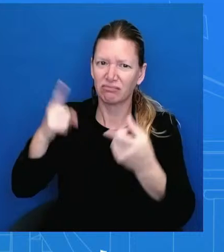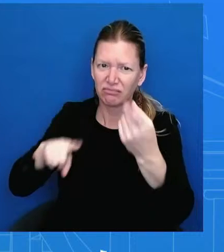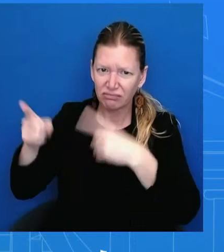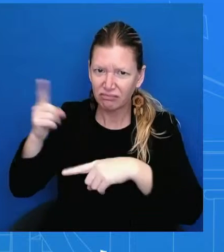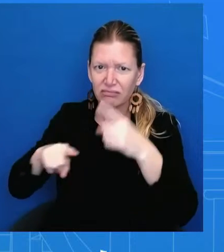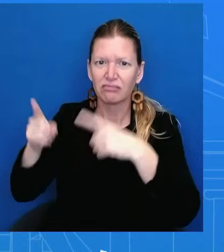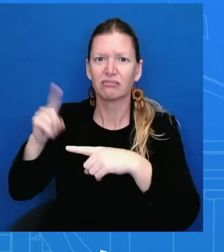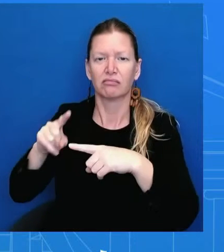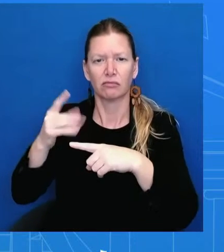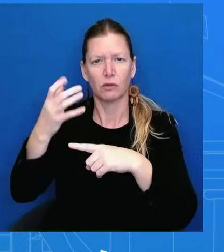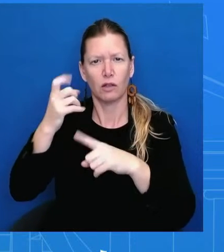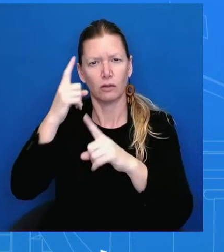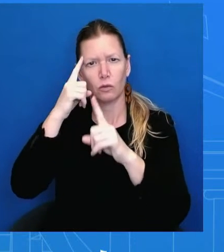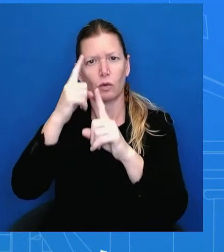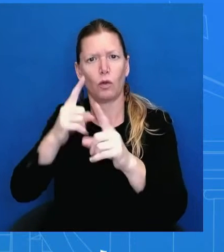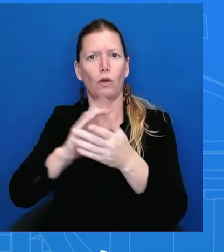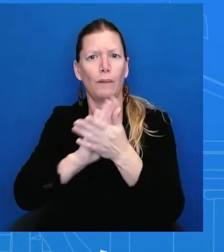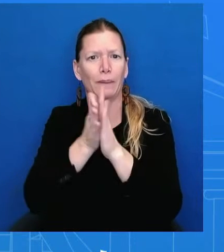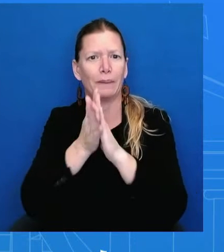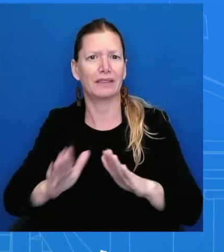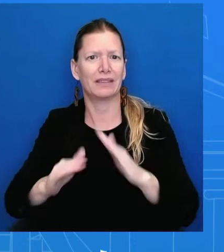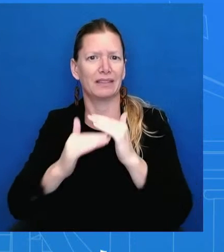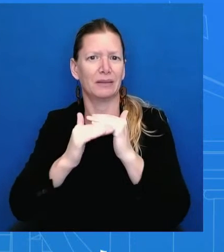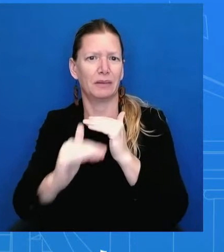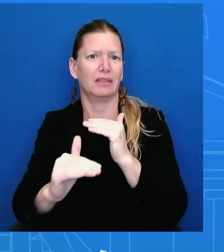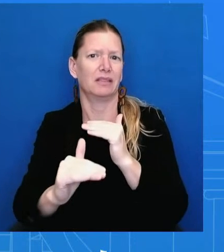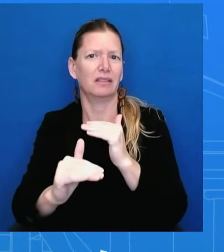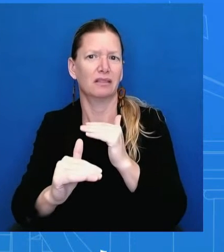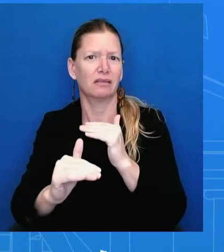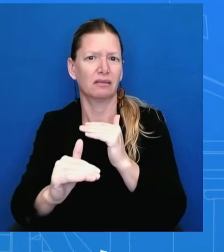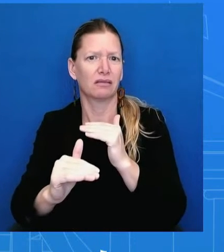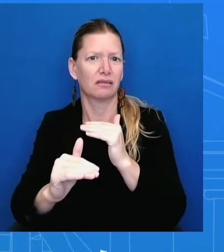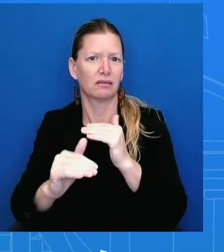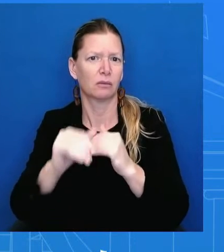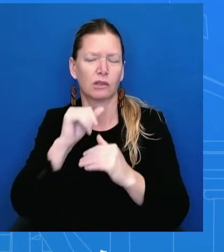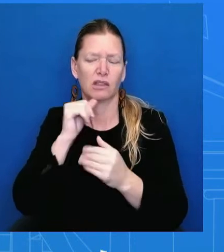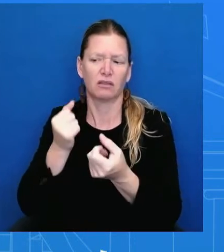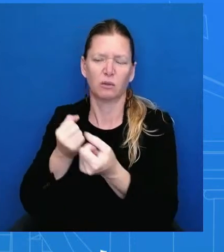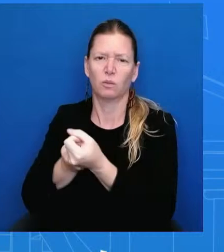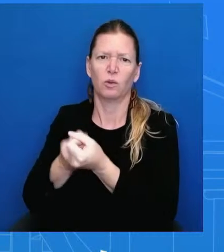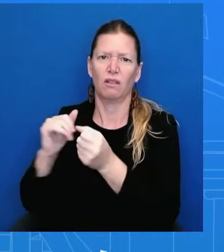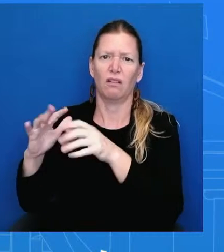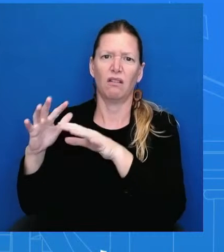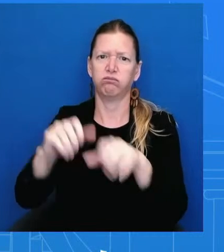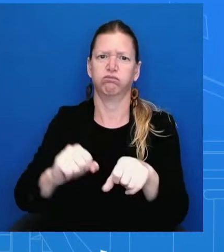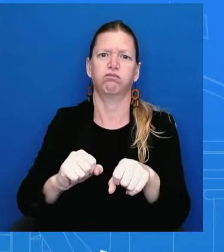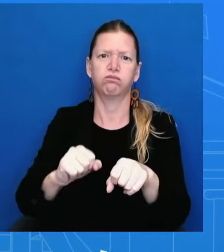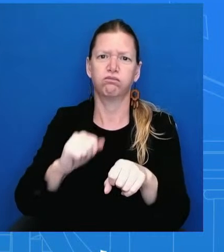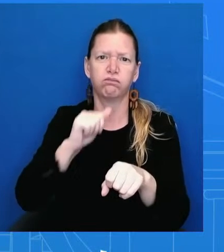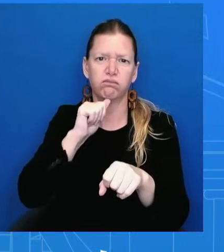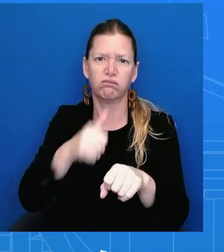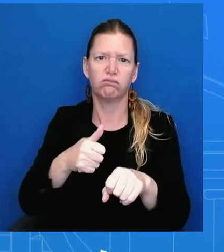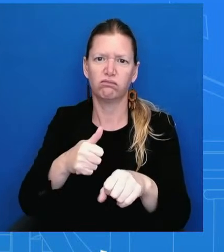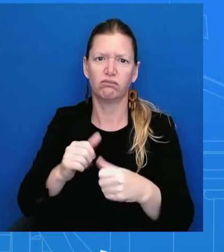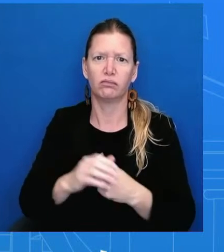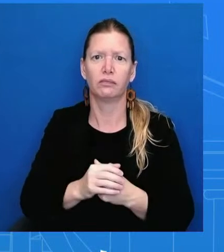We don't support that. The Press: Okay. And second, you mentioned about the Ukraine and Russia, in terms of the civilian casualties.